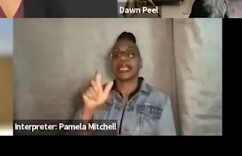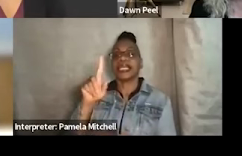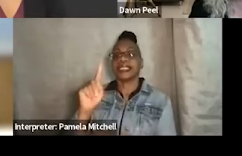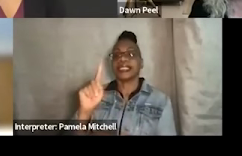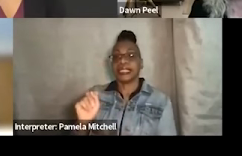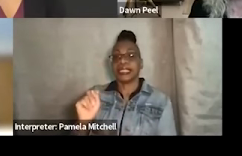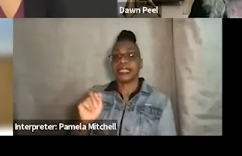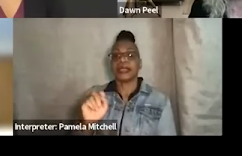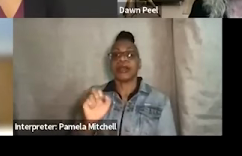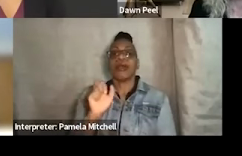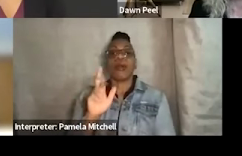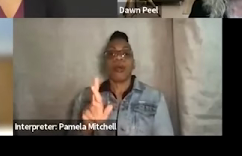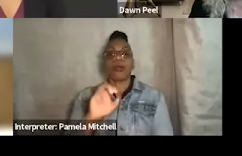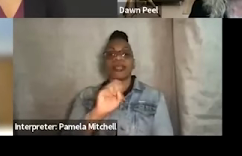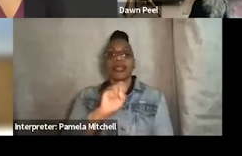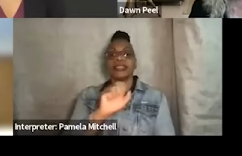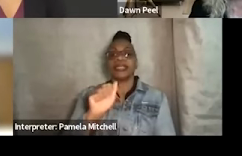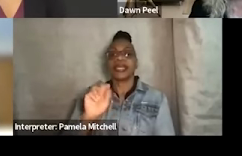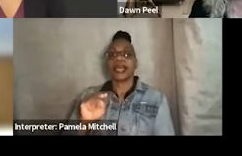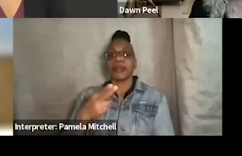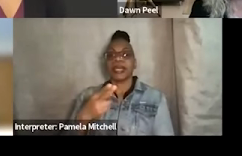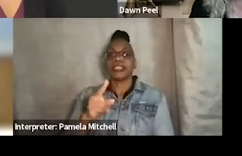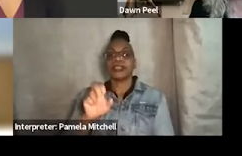"or the U.S. Department of Health and Human Services."